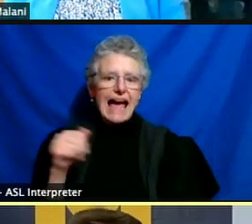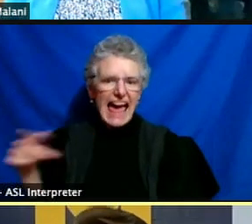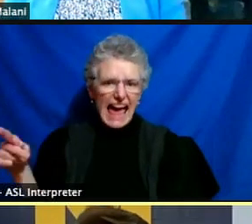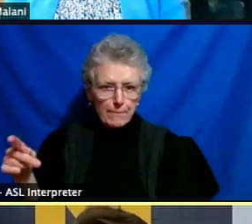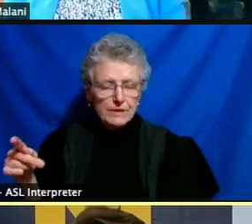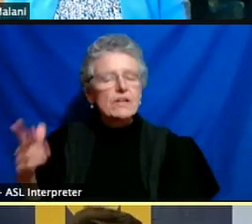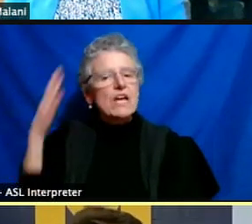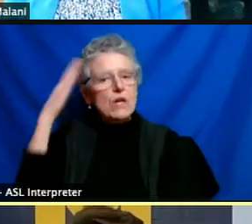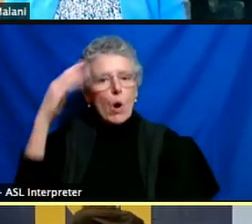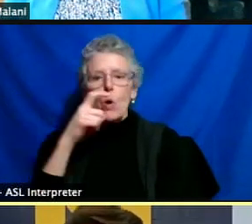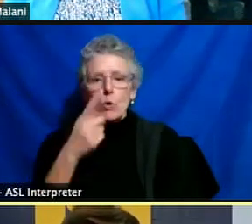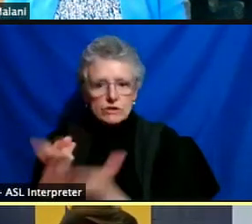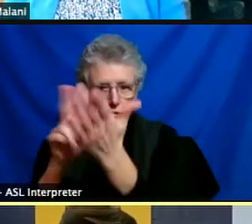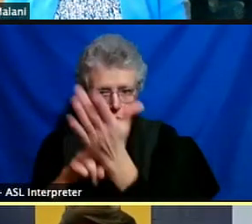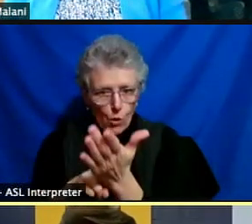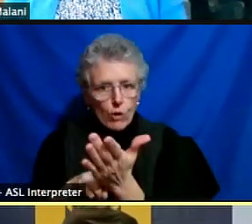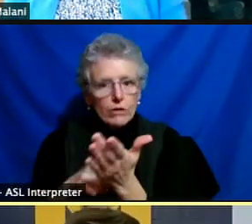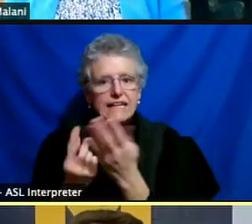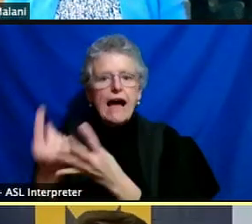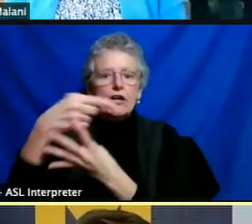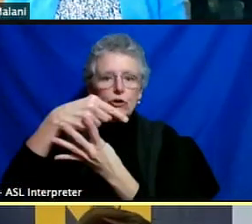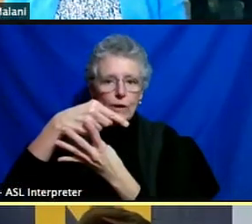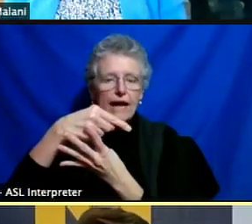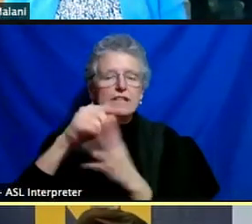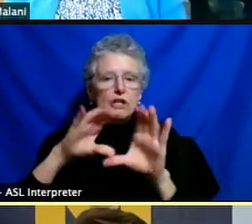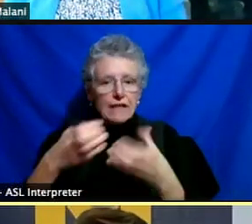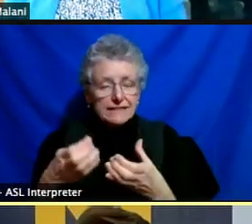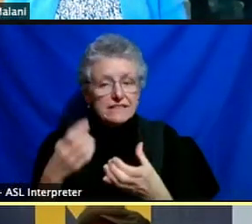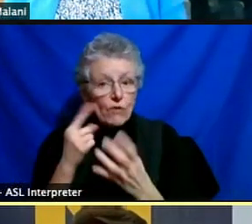in undergraduate classes. And for undergraduate students,